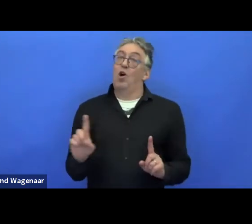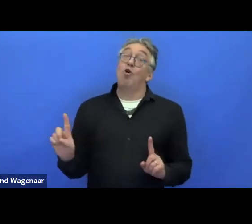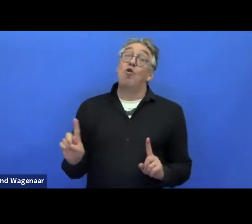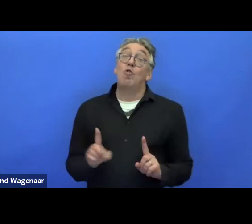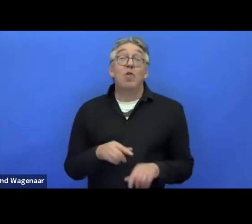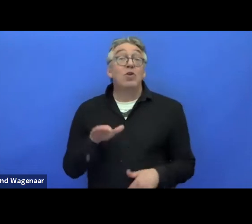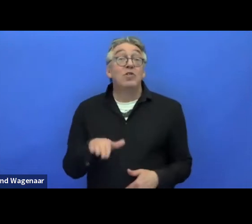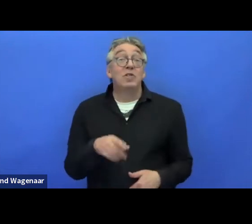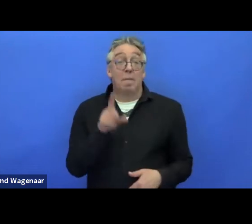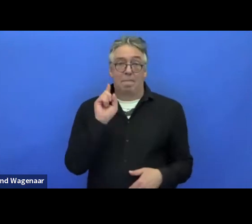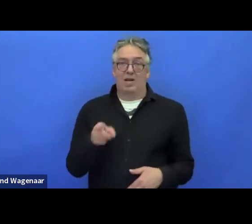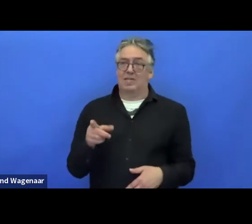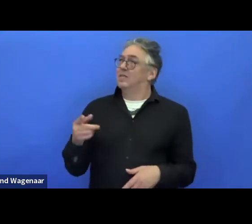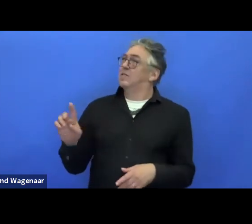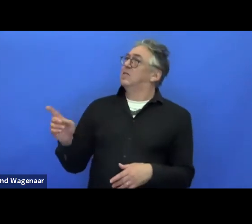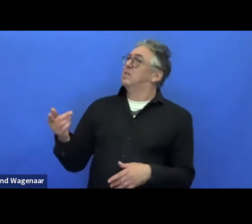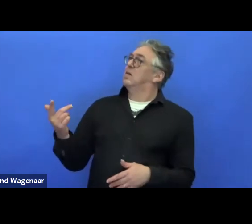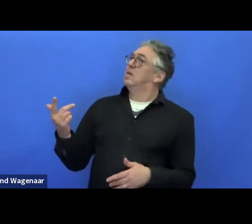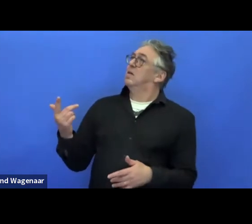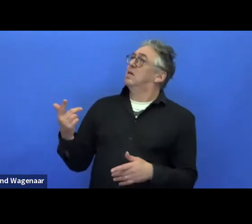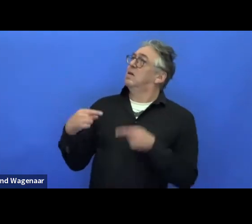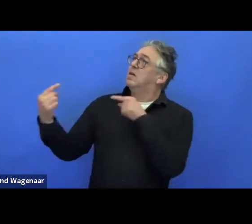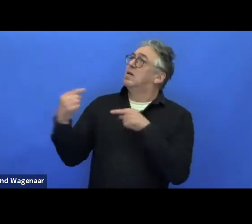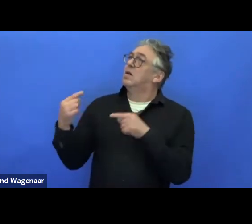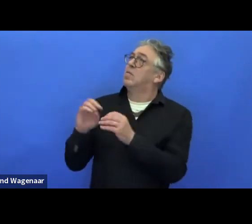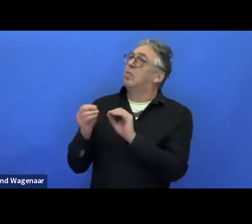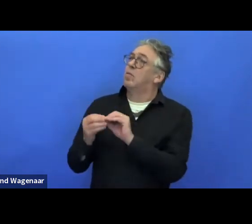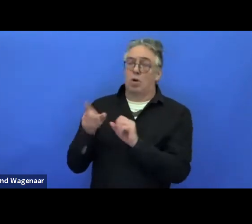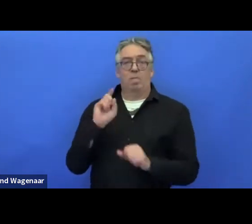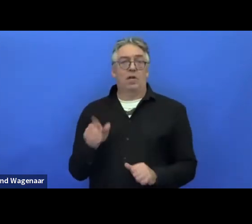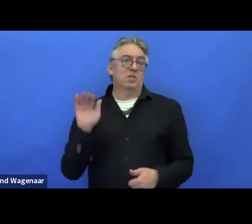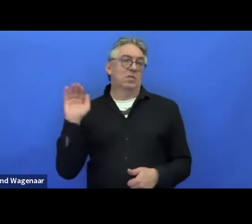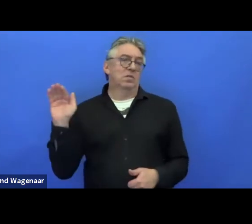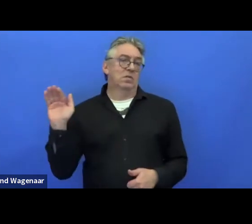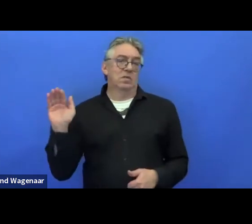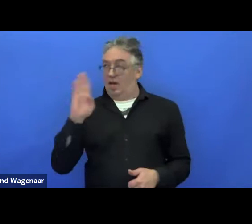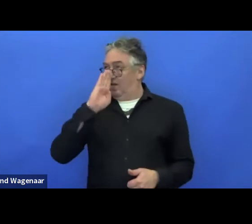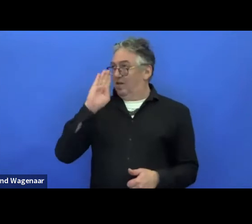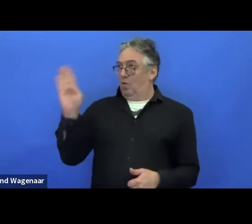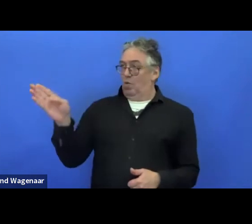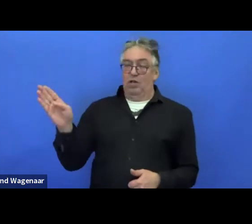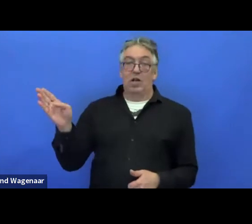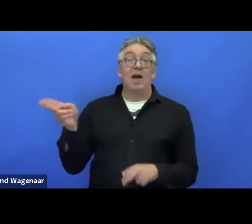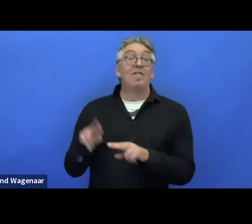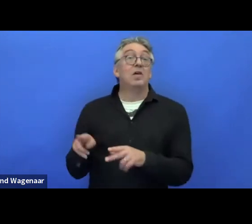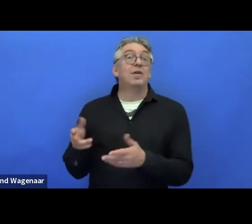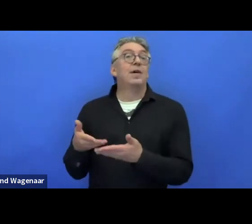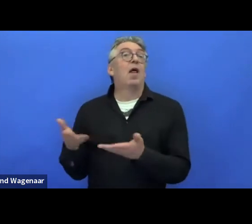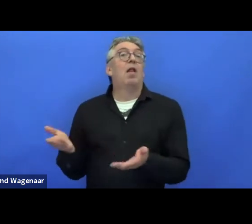and then, those who have contact and are not happy with the outcome of it they can come to the European Ombudsman.